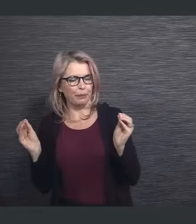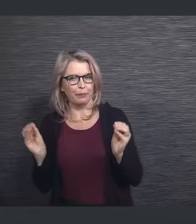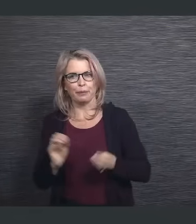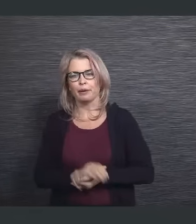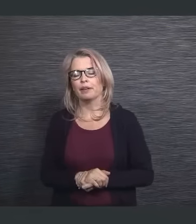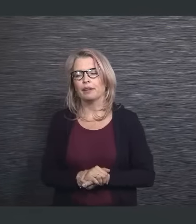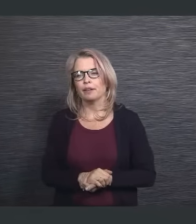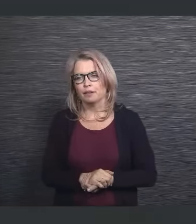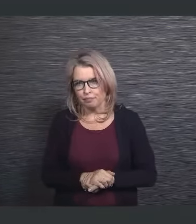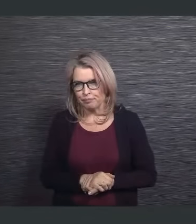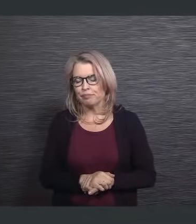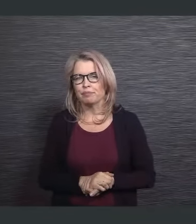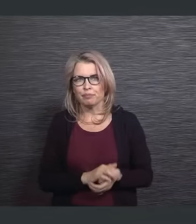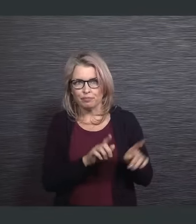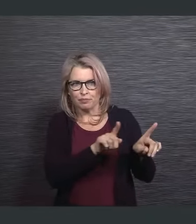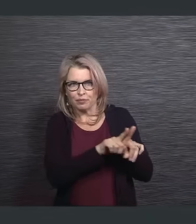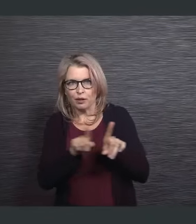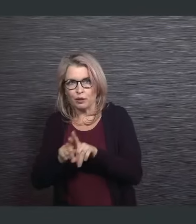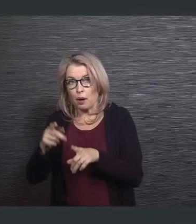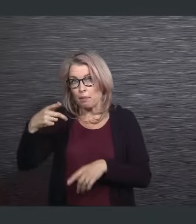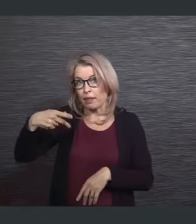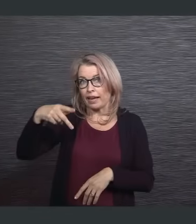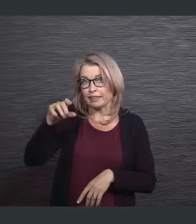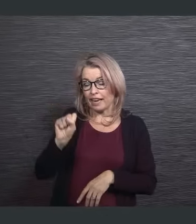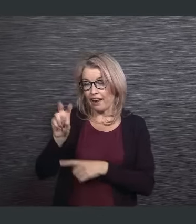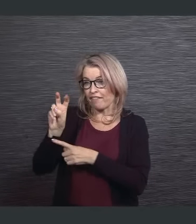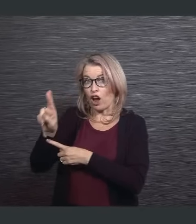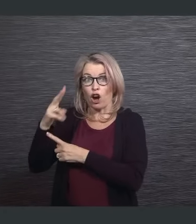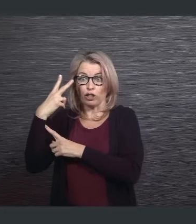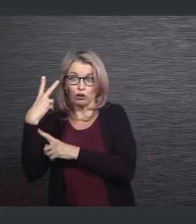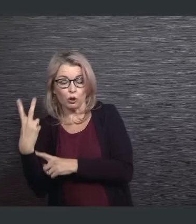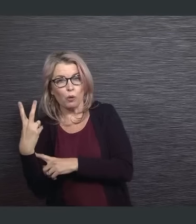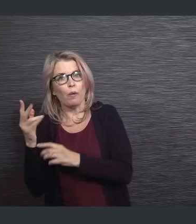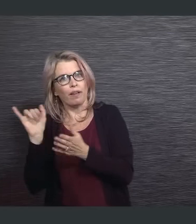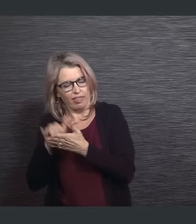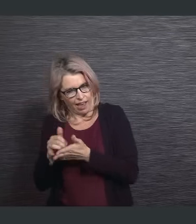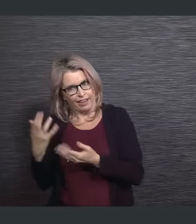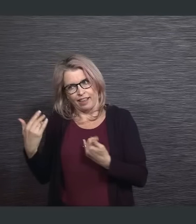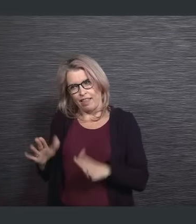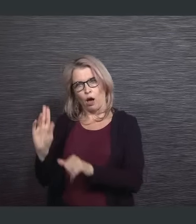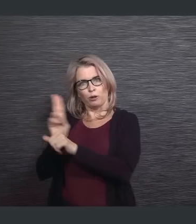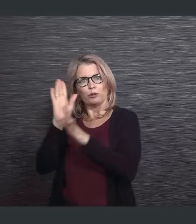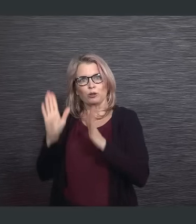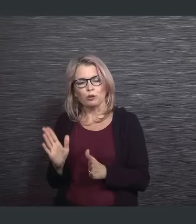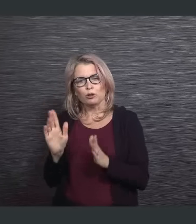PlayStation VR2 takes users into a new era of virtual gameplay